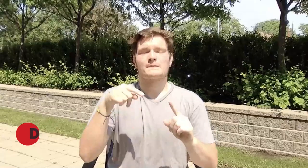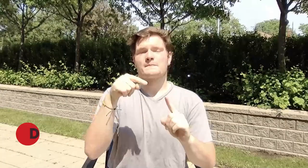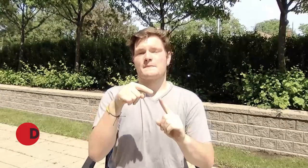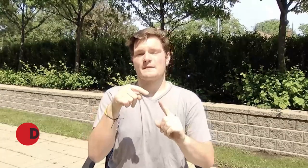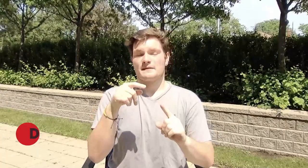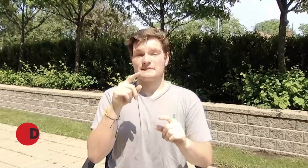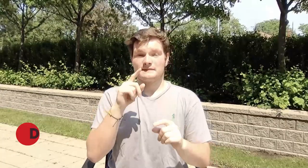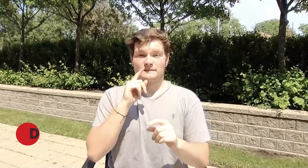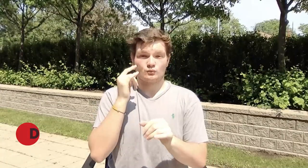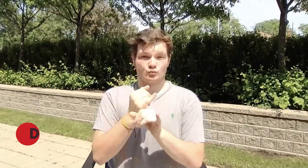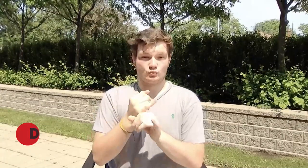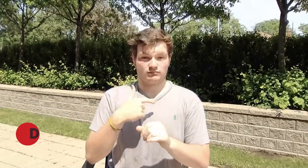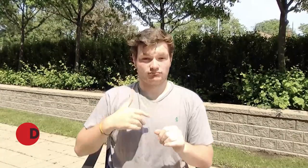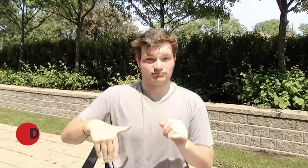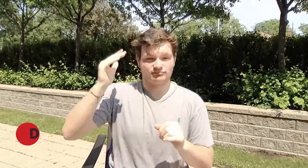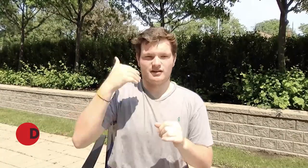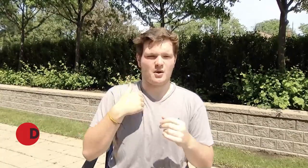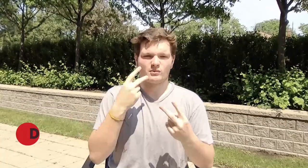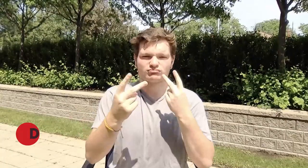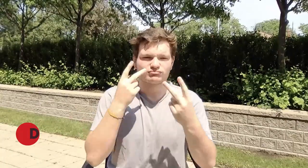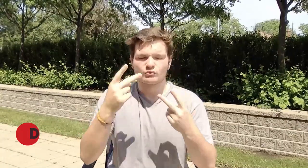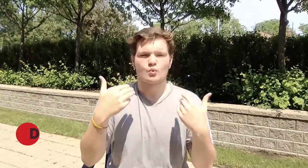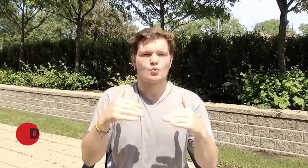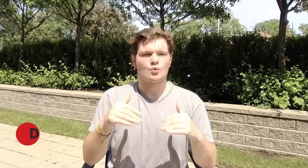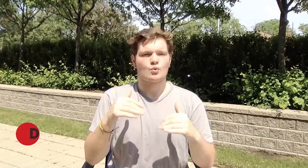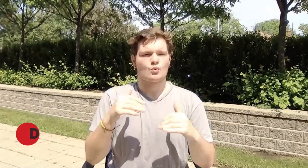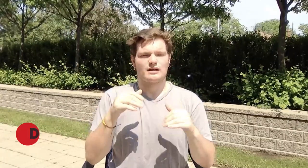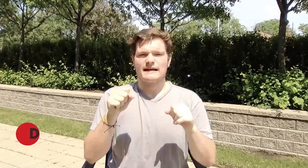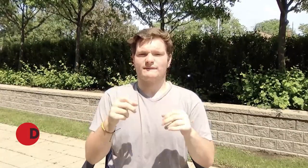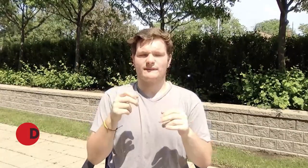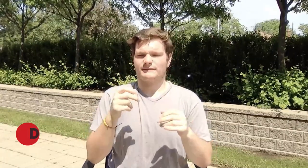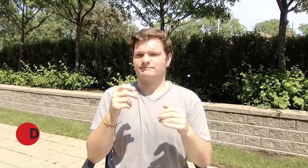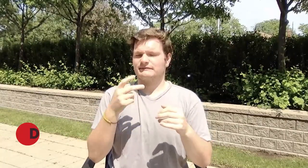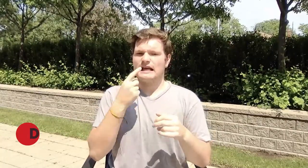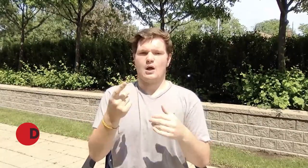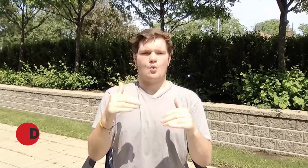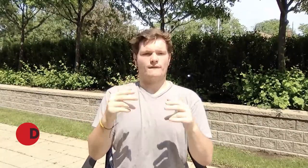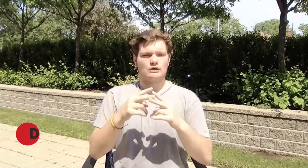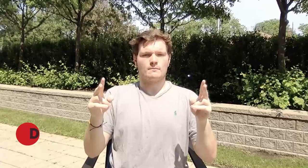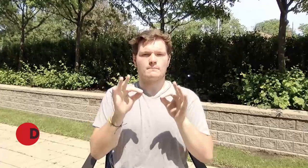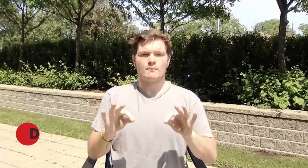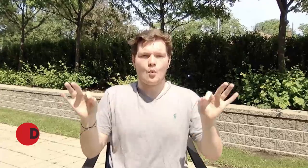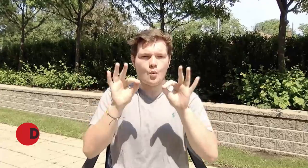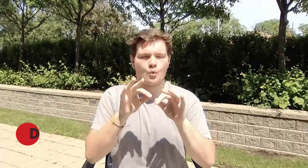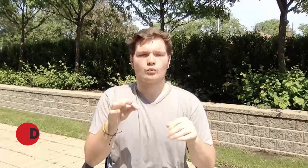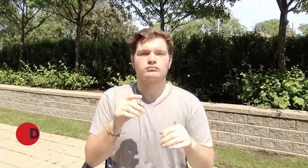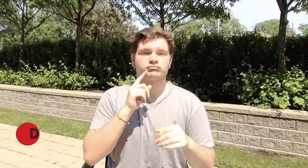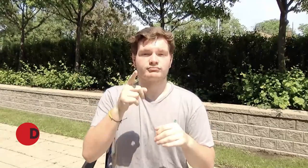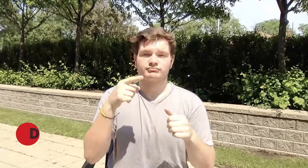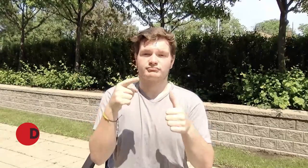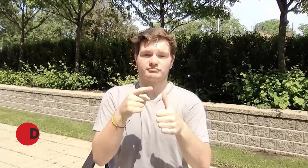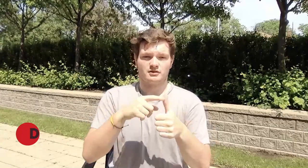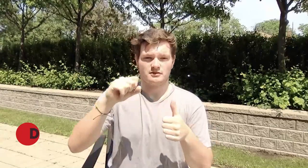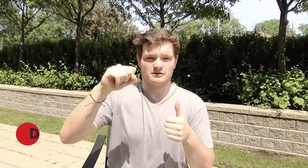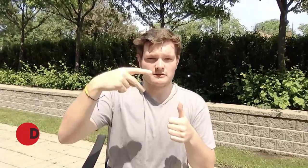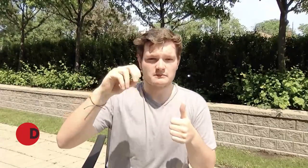Deaf schools I attended, I observed and can tell you the importance of